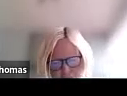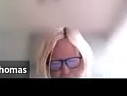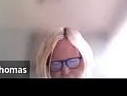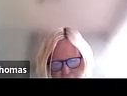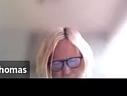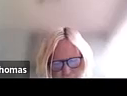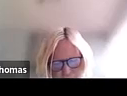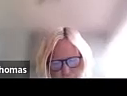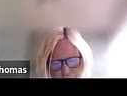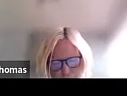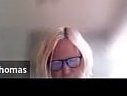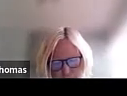been removed.